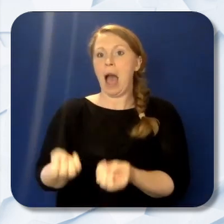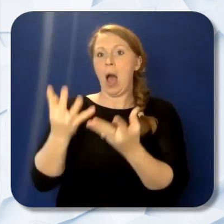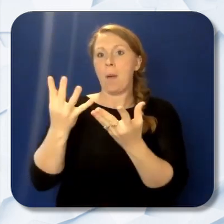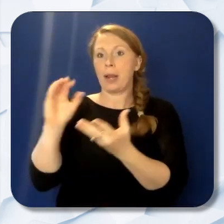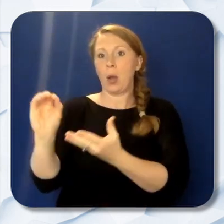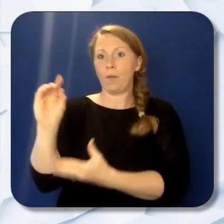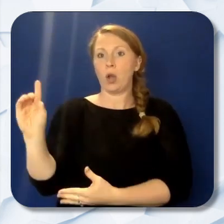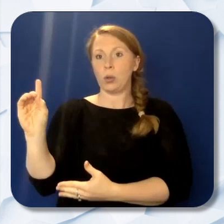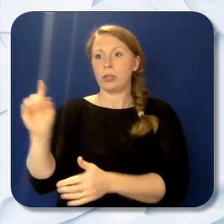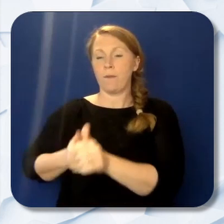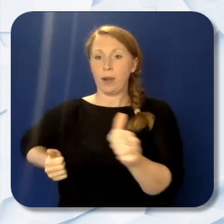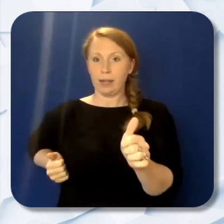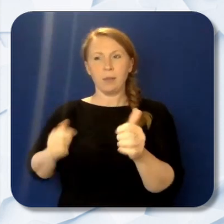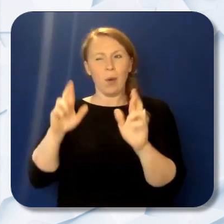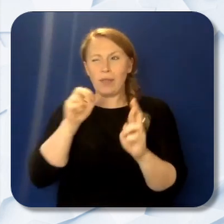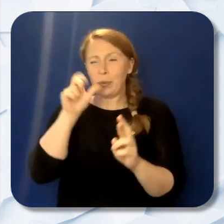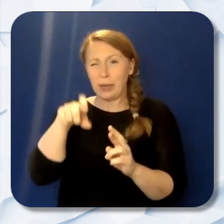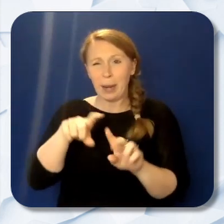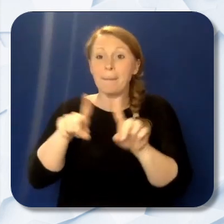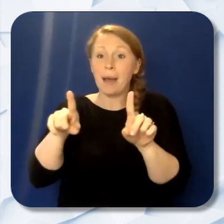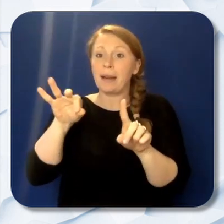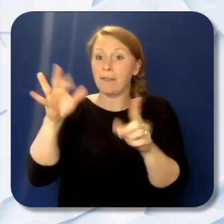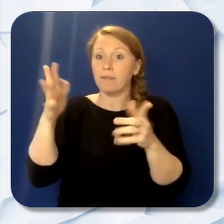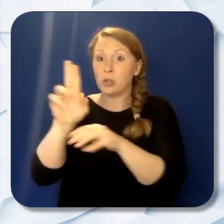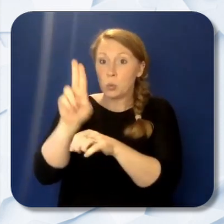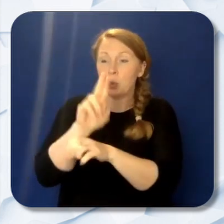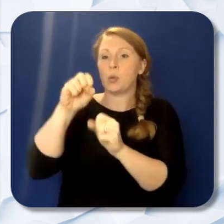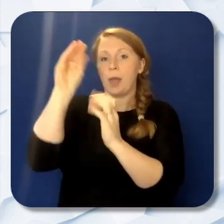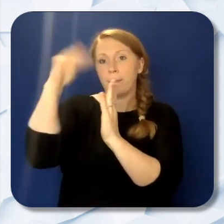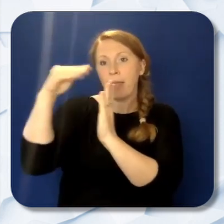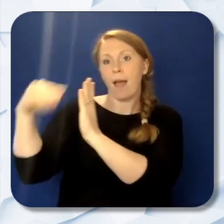not be needed. But um! These four documents, or maybe three, if you're not ordering forty-eight